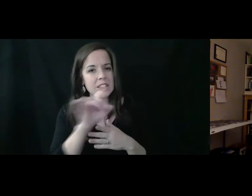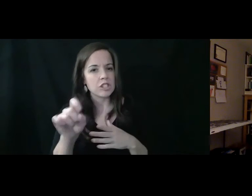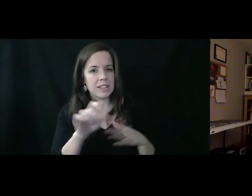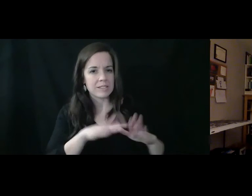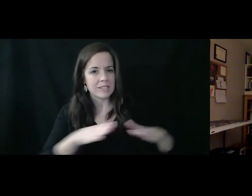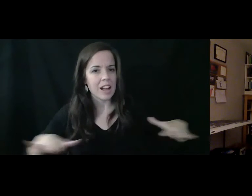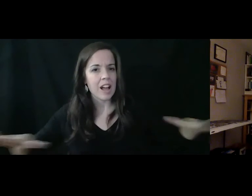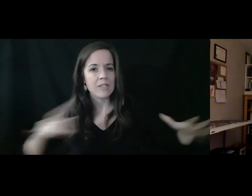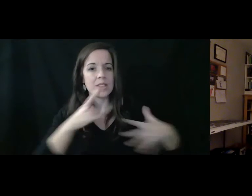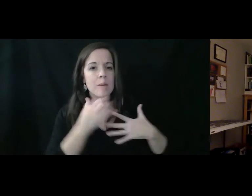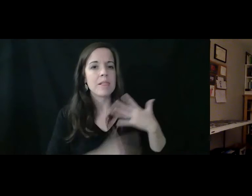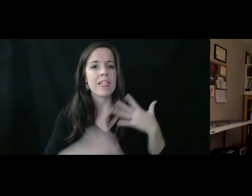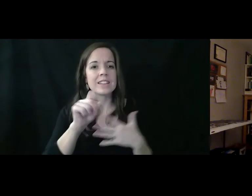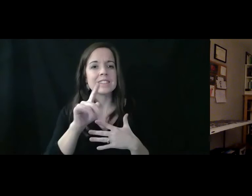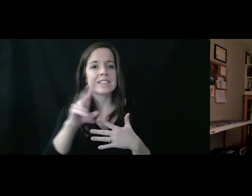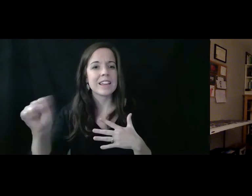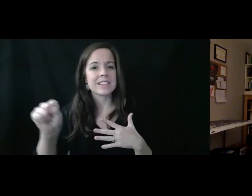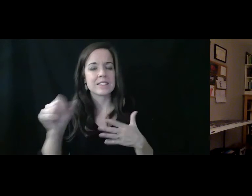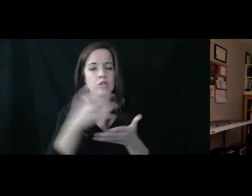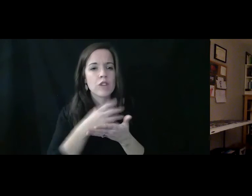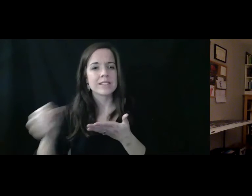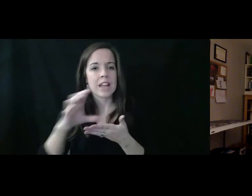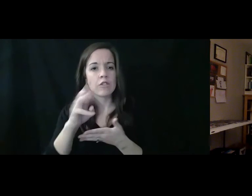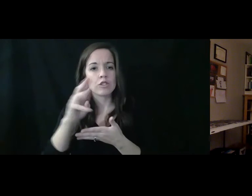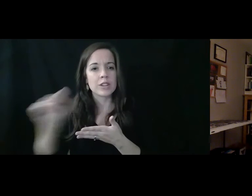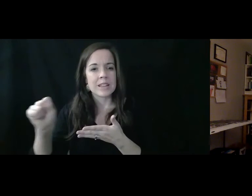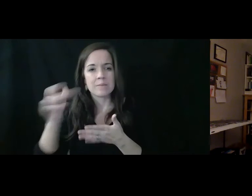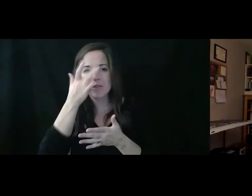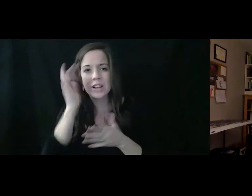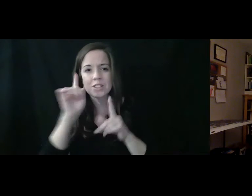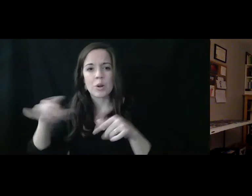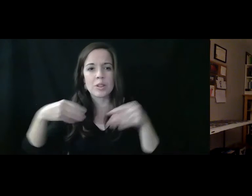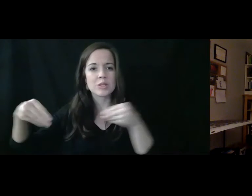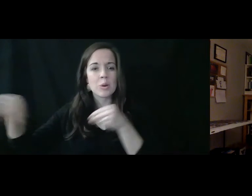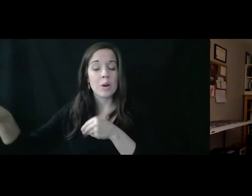but he runs out of cream, forgets to go to the store. They pretend the marks are lemonade, olive